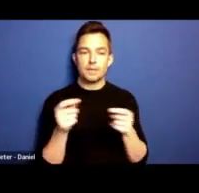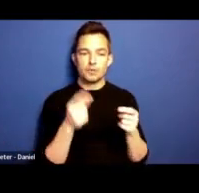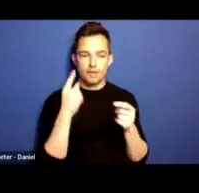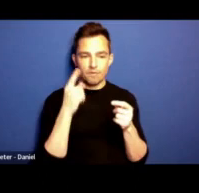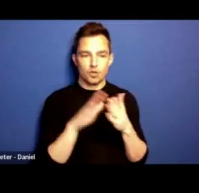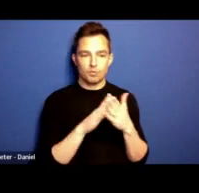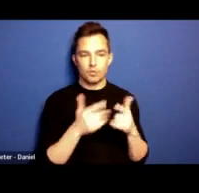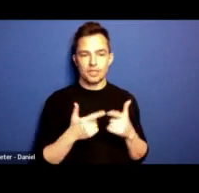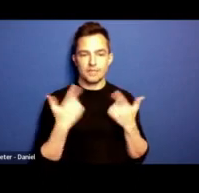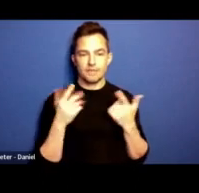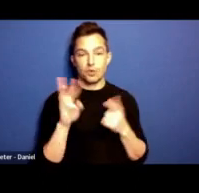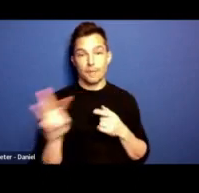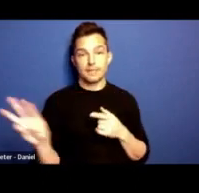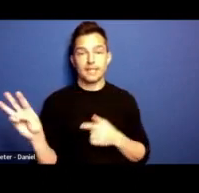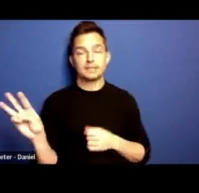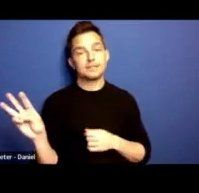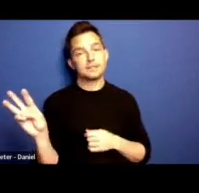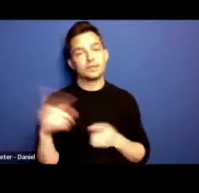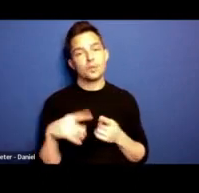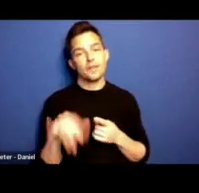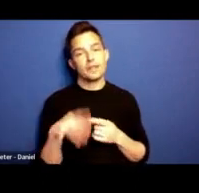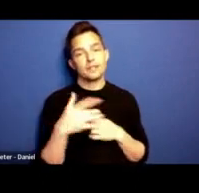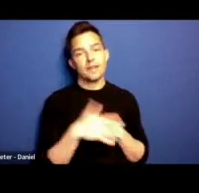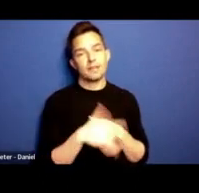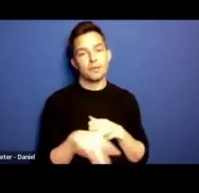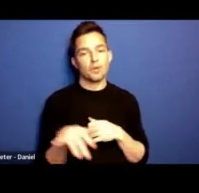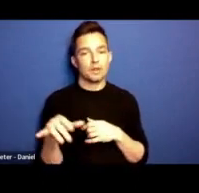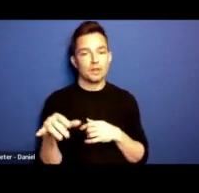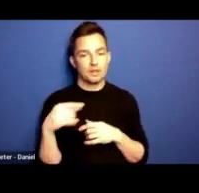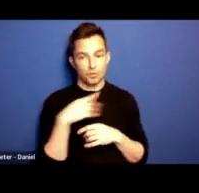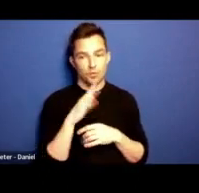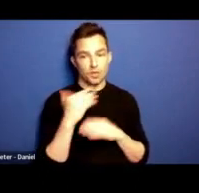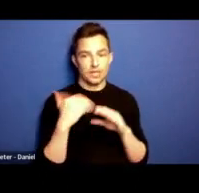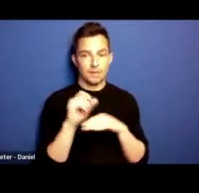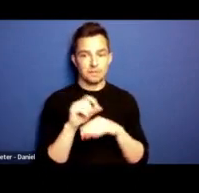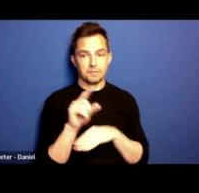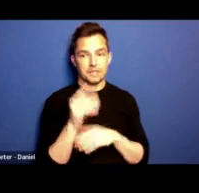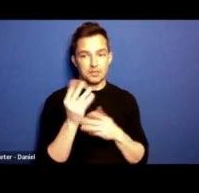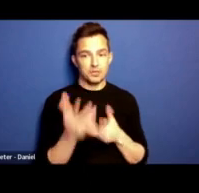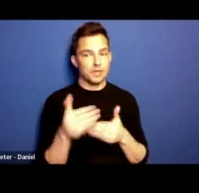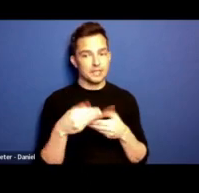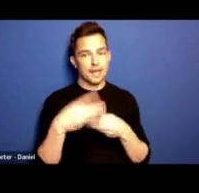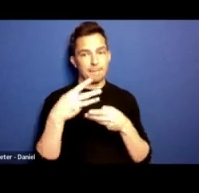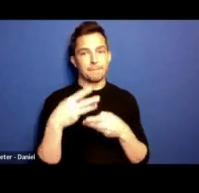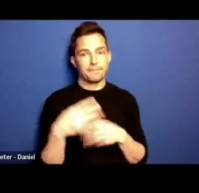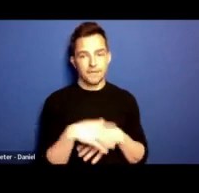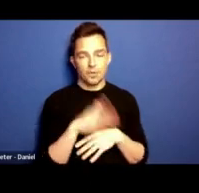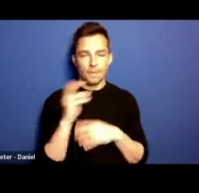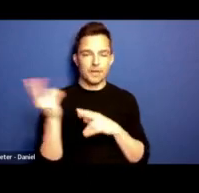Living website. And once that's available, we will email you and let you know that it's up. So it will be a recording it will have